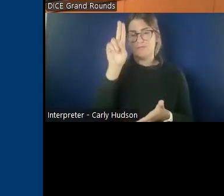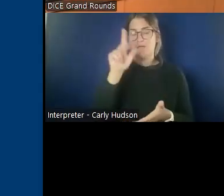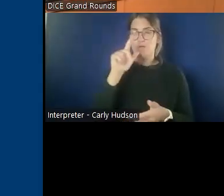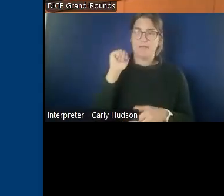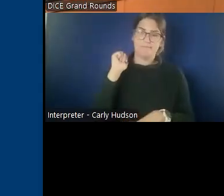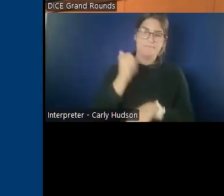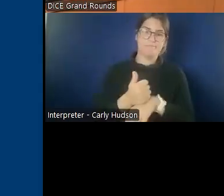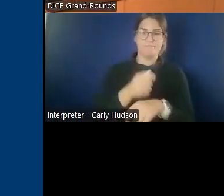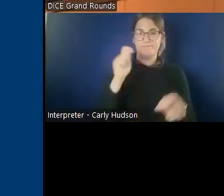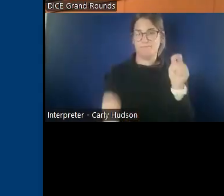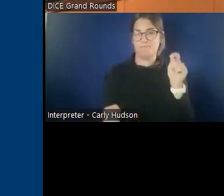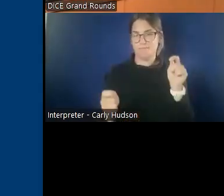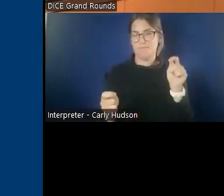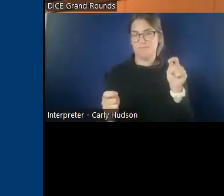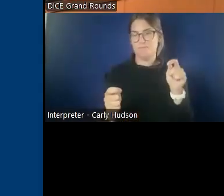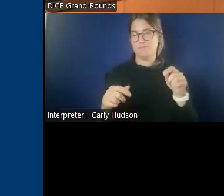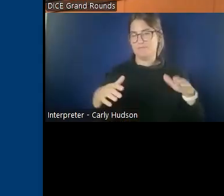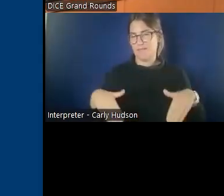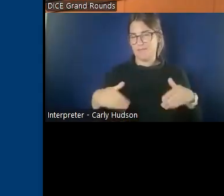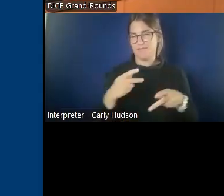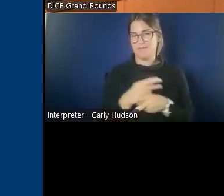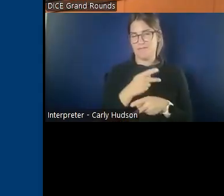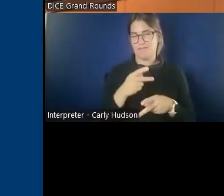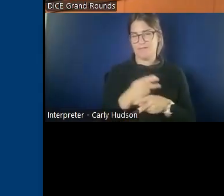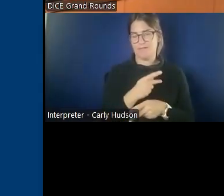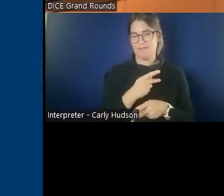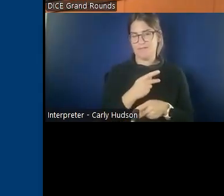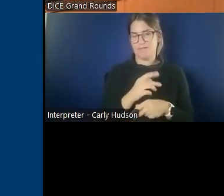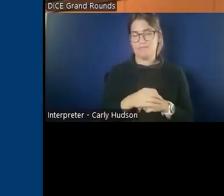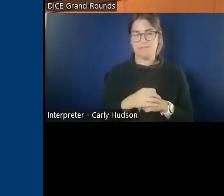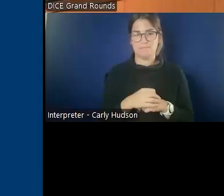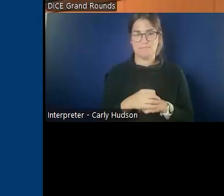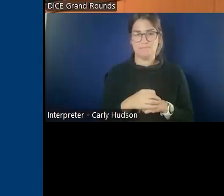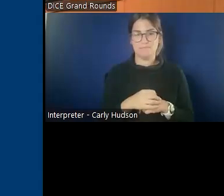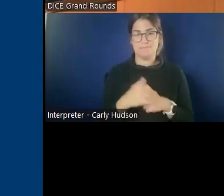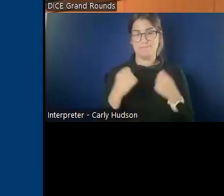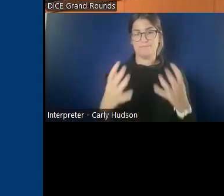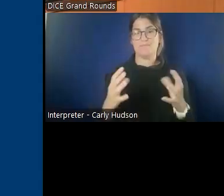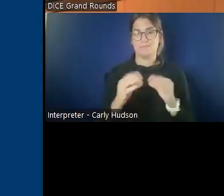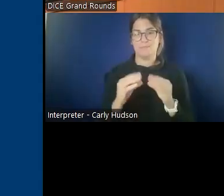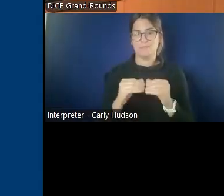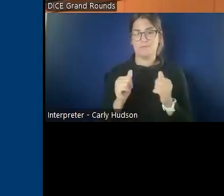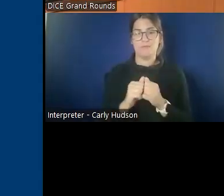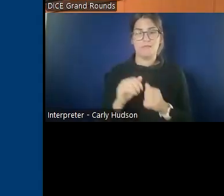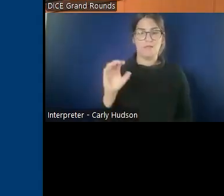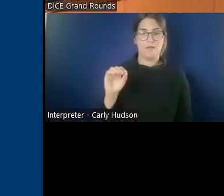quite figured that one out yet hence our meetings several meetings with oei um but those but that's